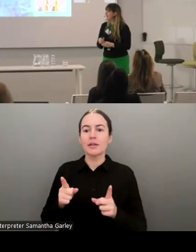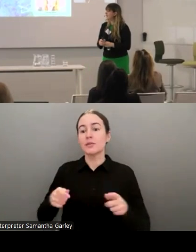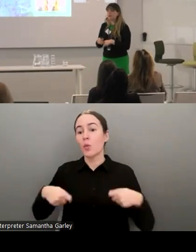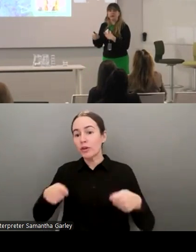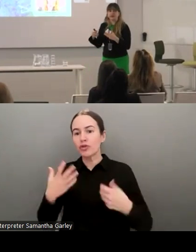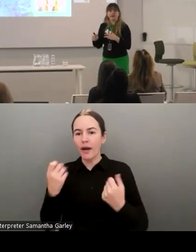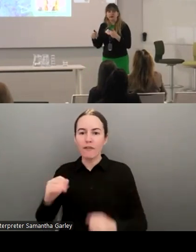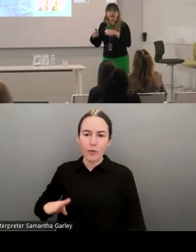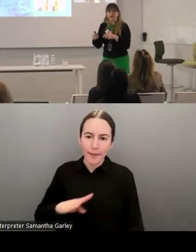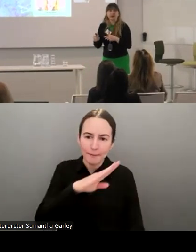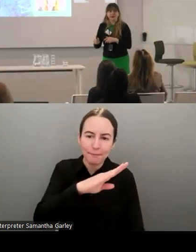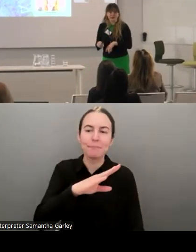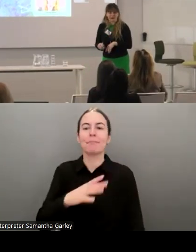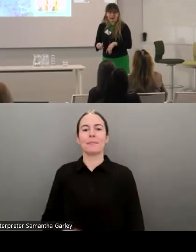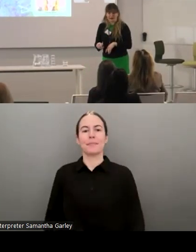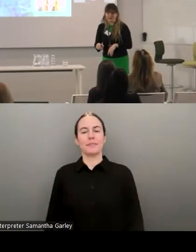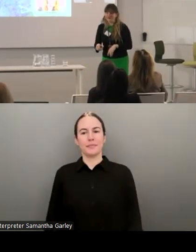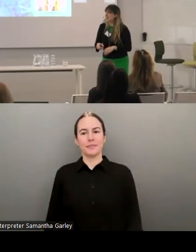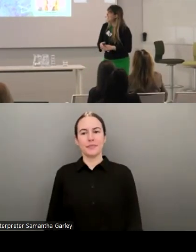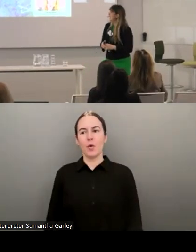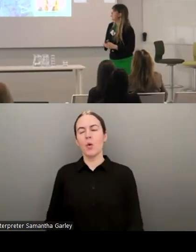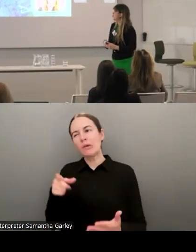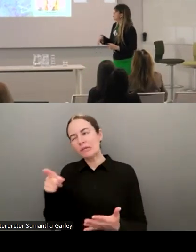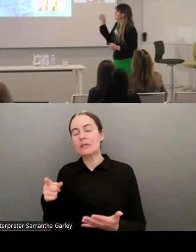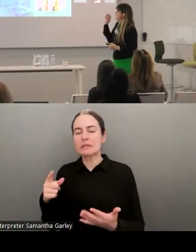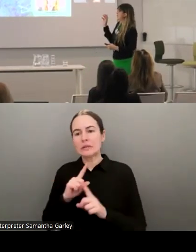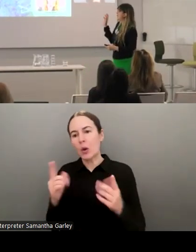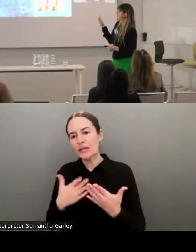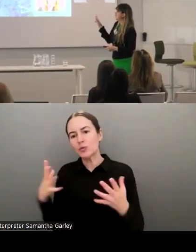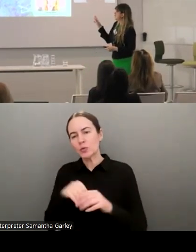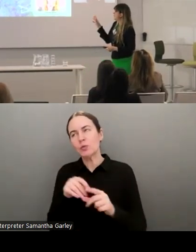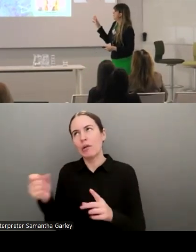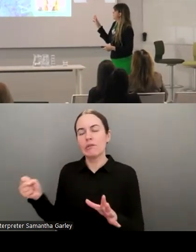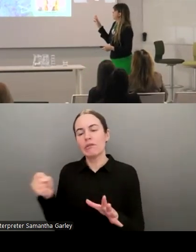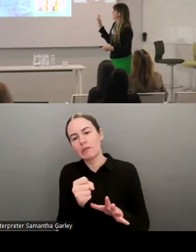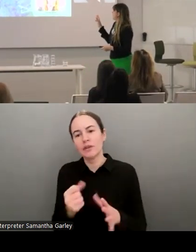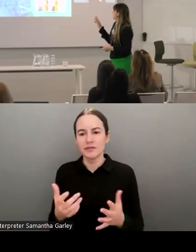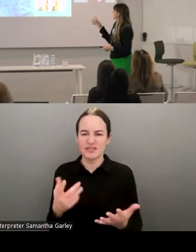difficult to include, try to include them anyway. But through these last years, three years of writing my PhD,